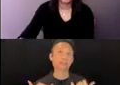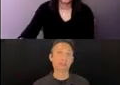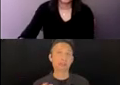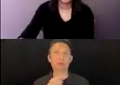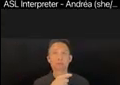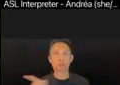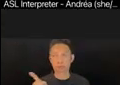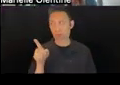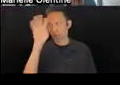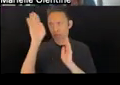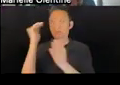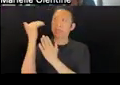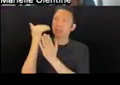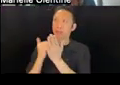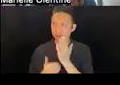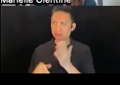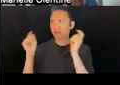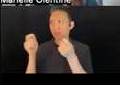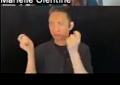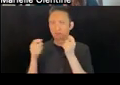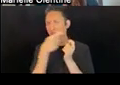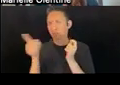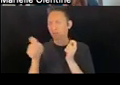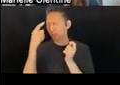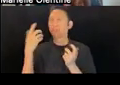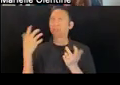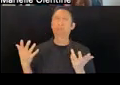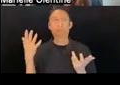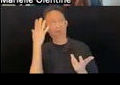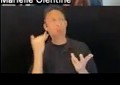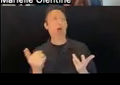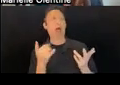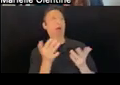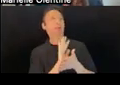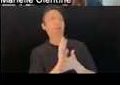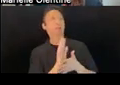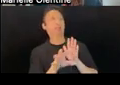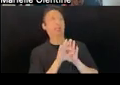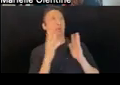very useful in that way. But also, it will usually have a list of funders,